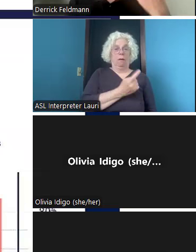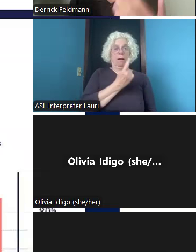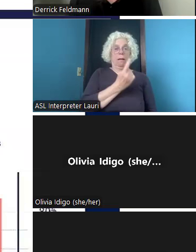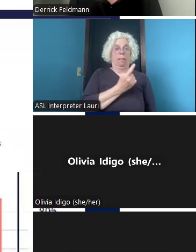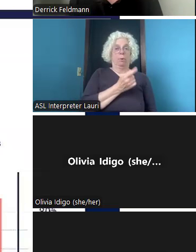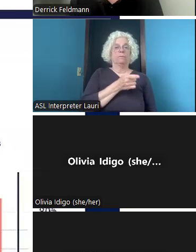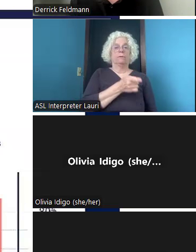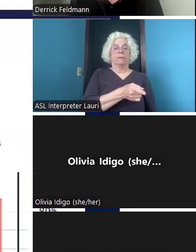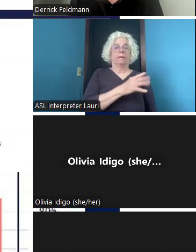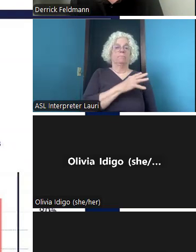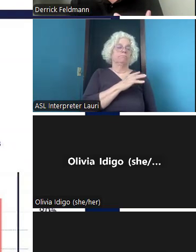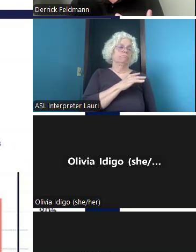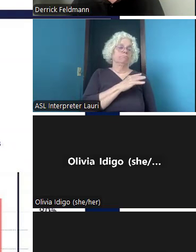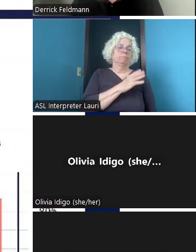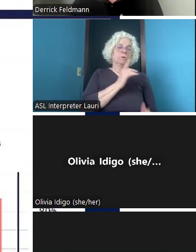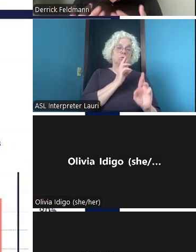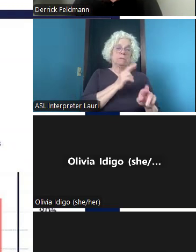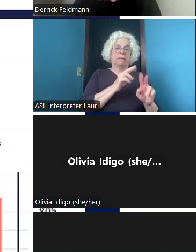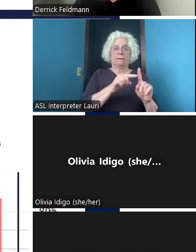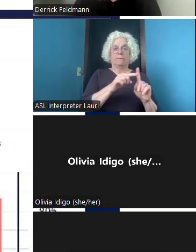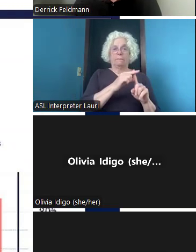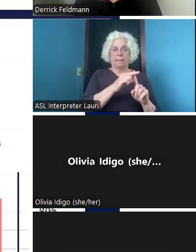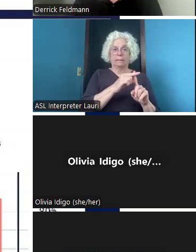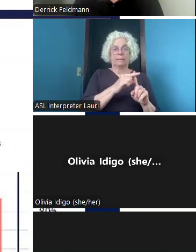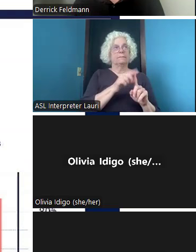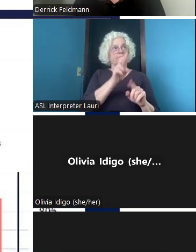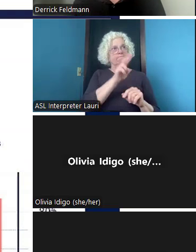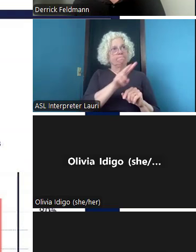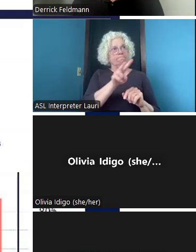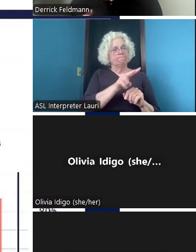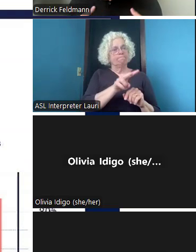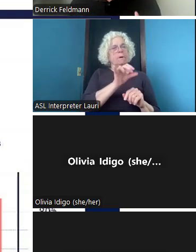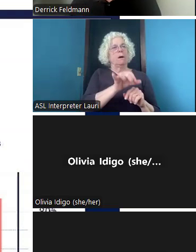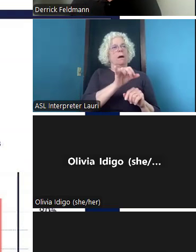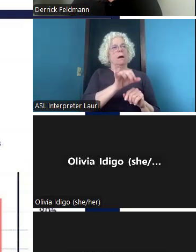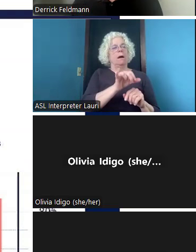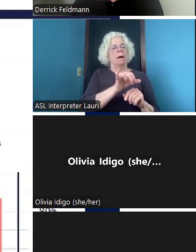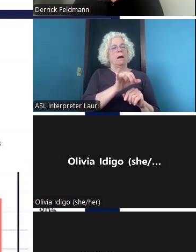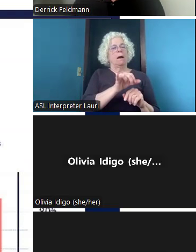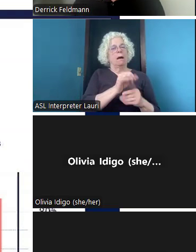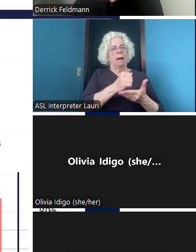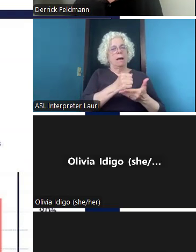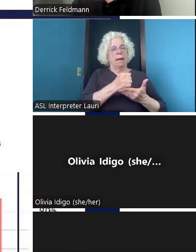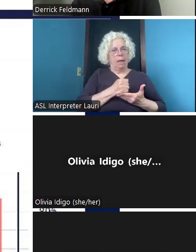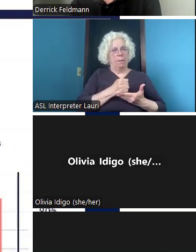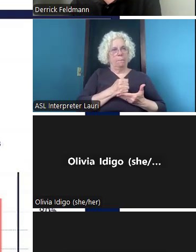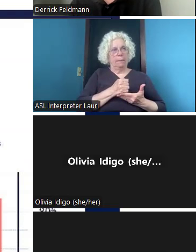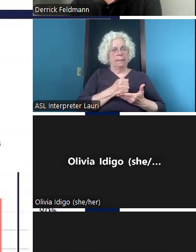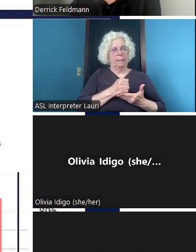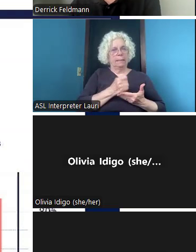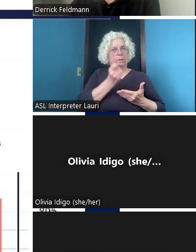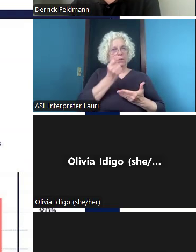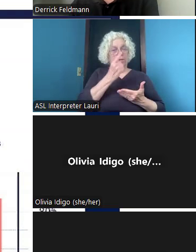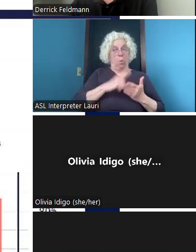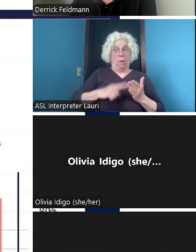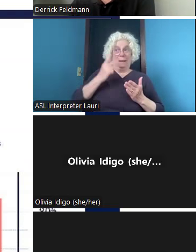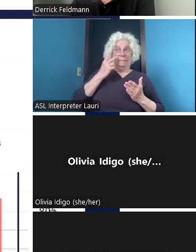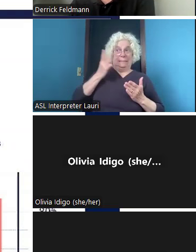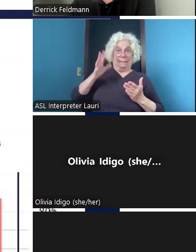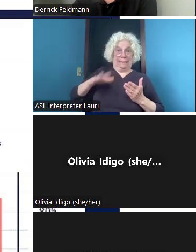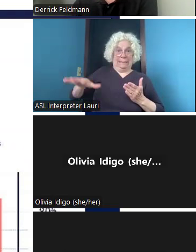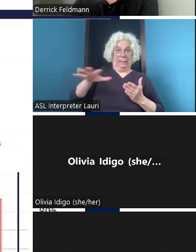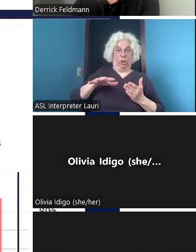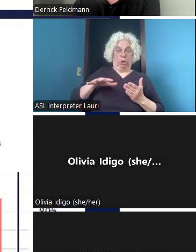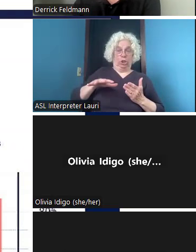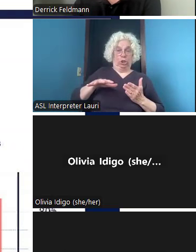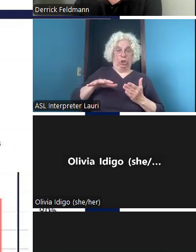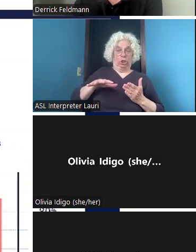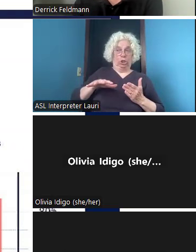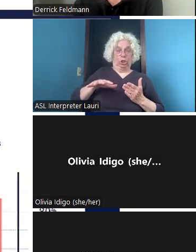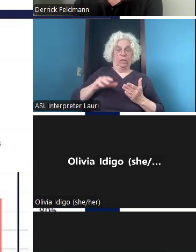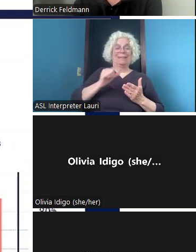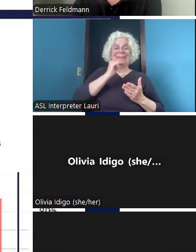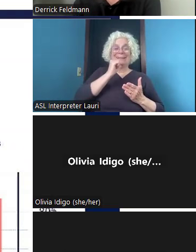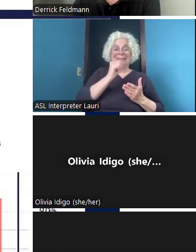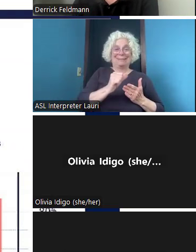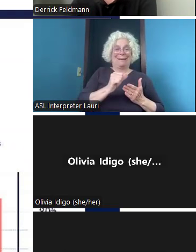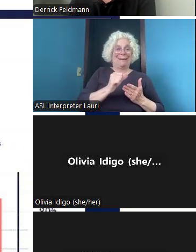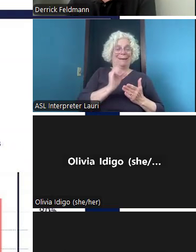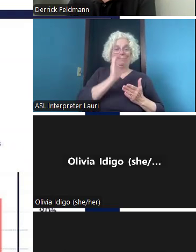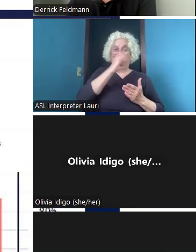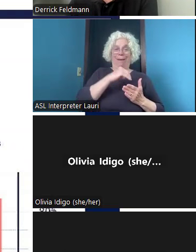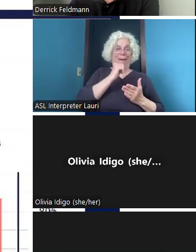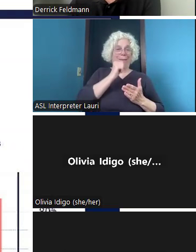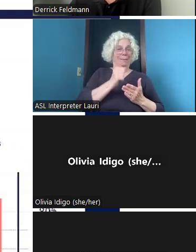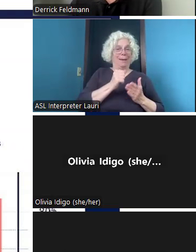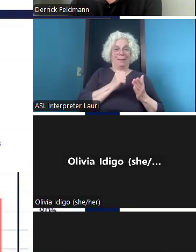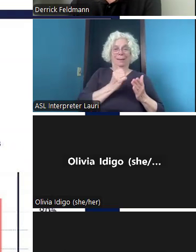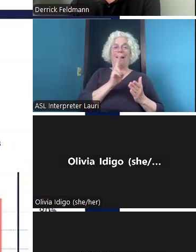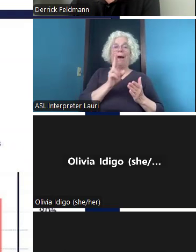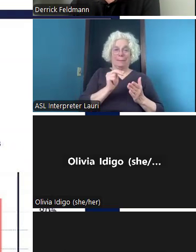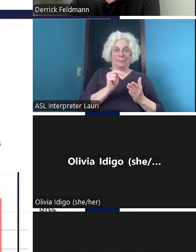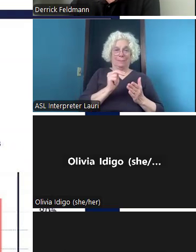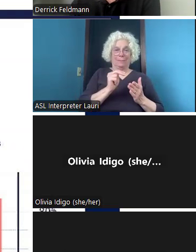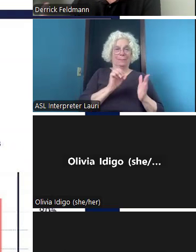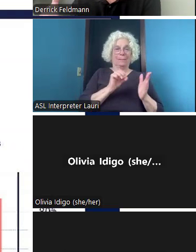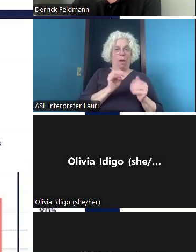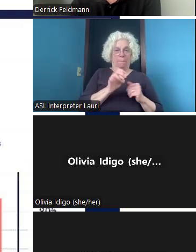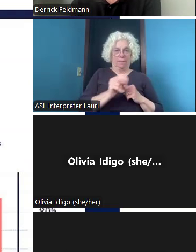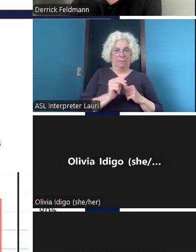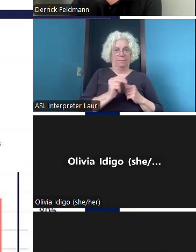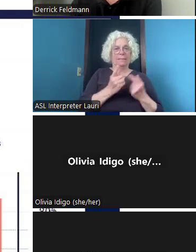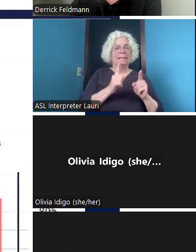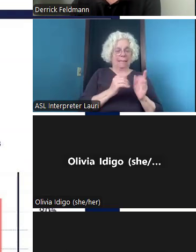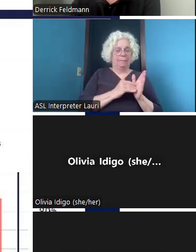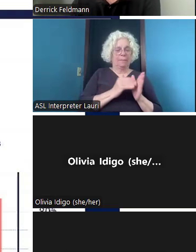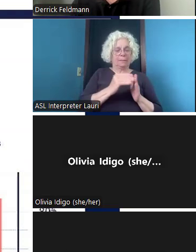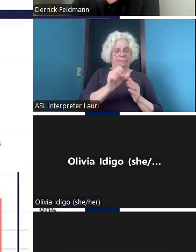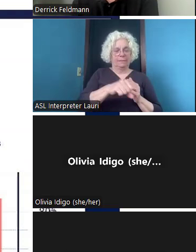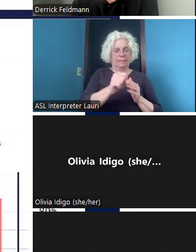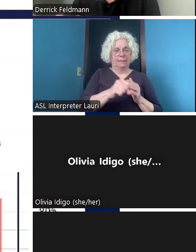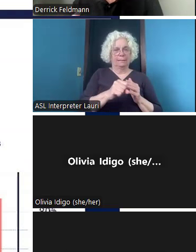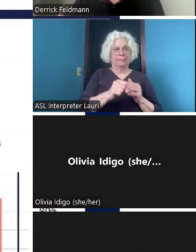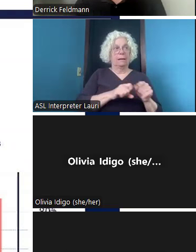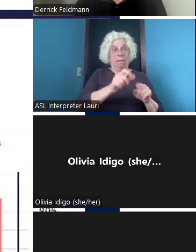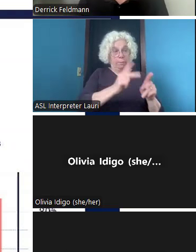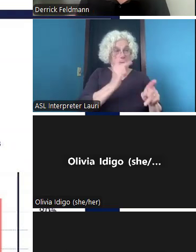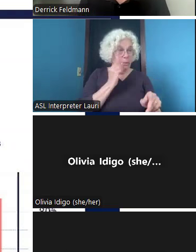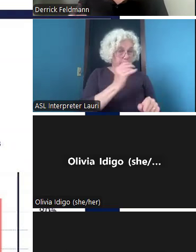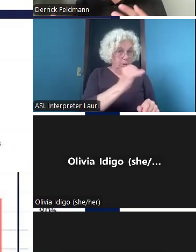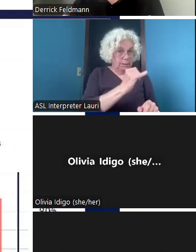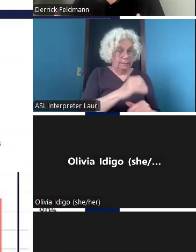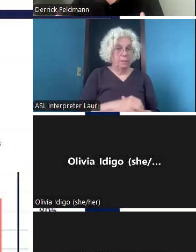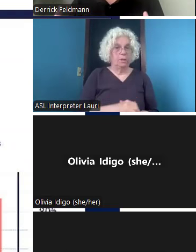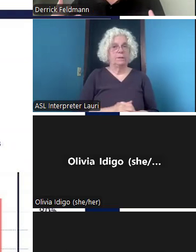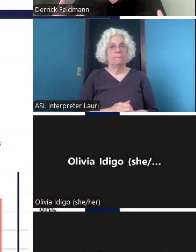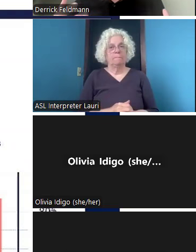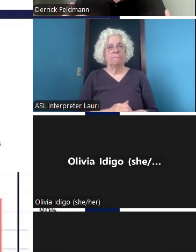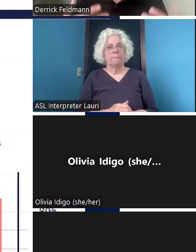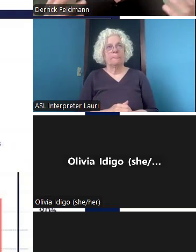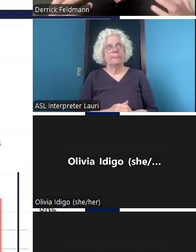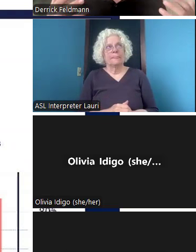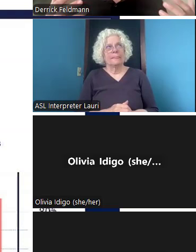It was really good to hear from their perspective that what they witnessed our experienced with their loved one is not uncommon per se in that they're not the only ones that have experienced something like this too as well.